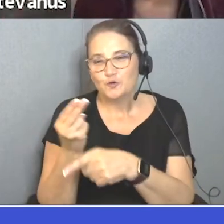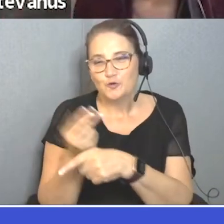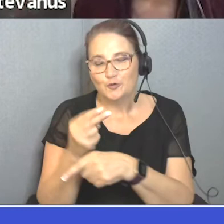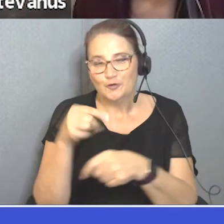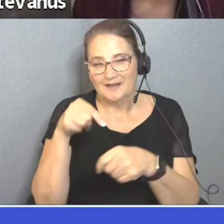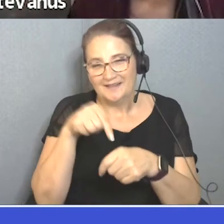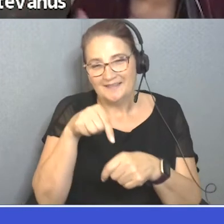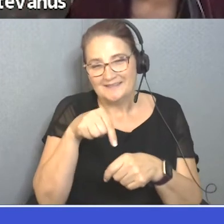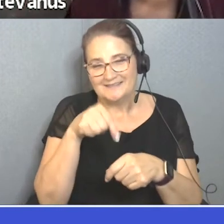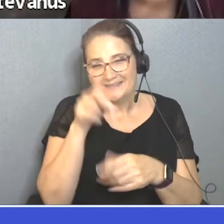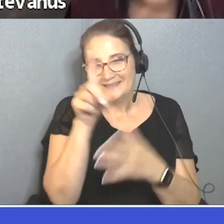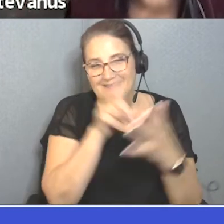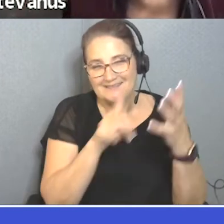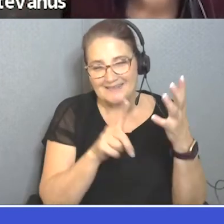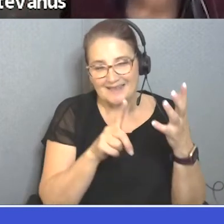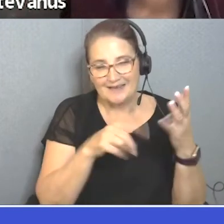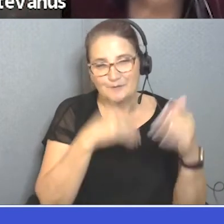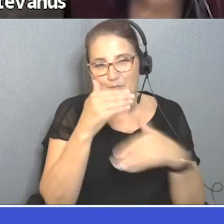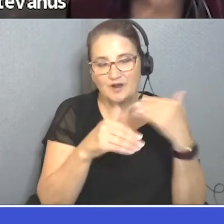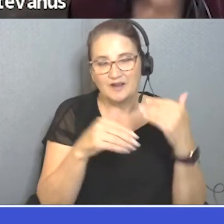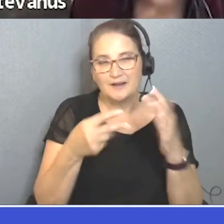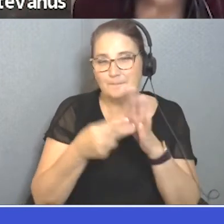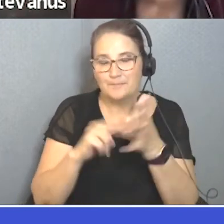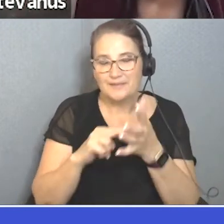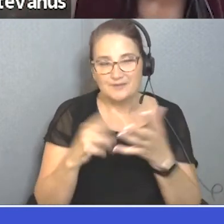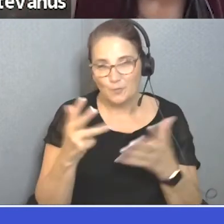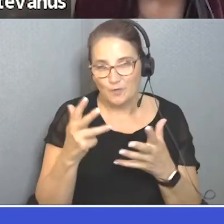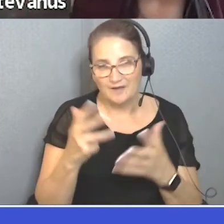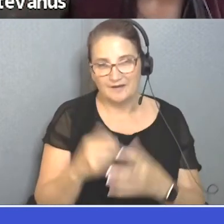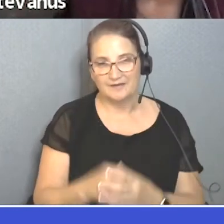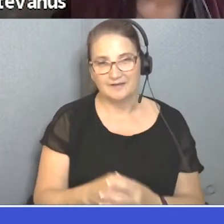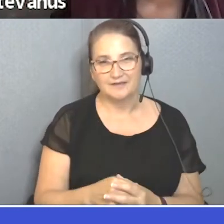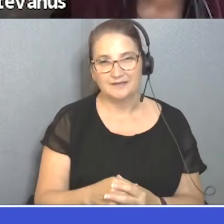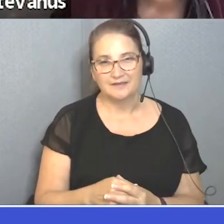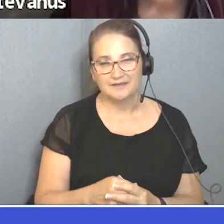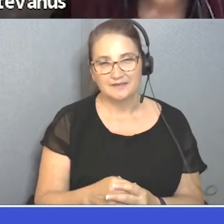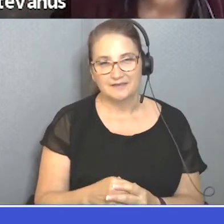Analogous research is simply a term that's used often in kind of this